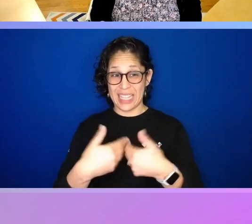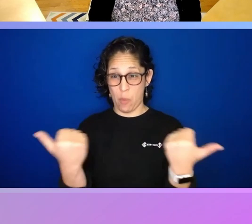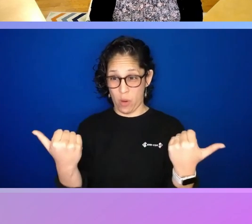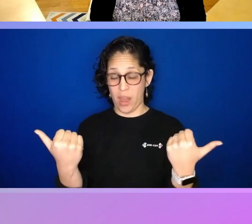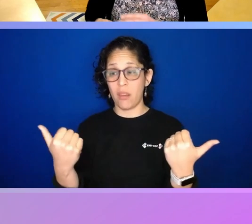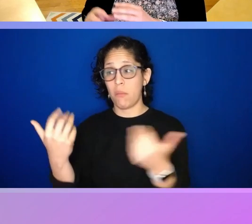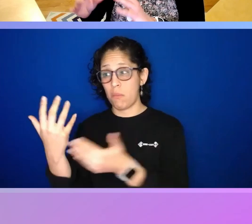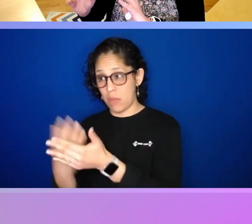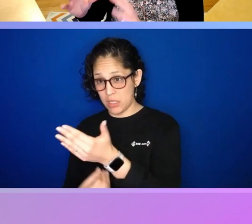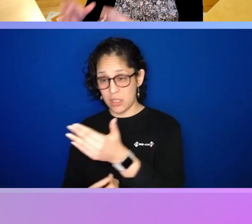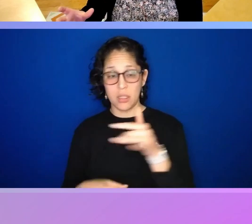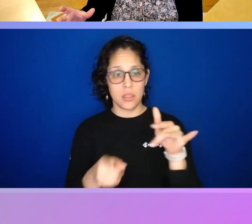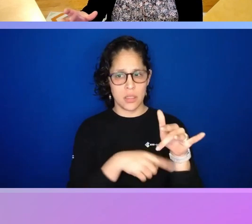information on alternative text, so moving on